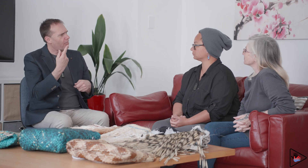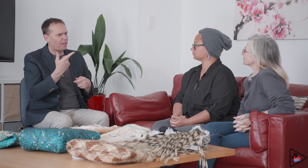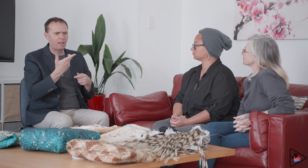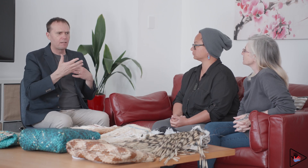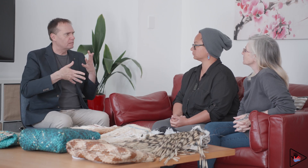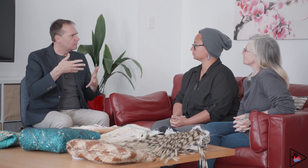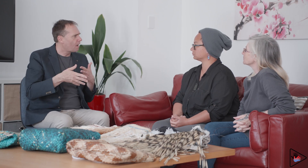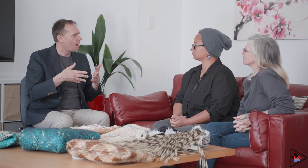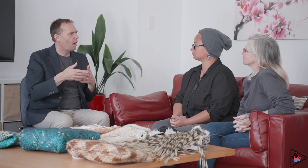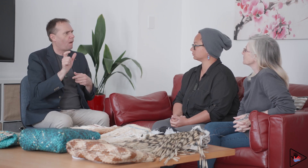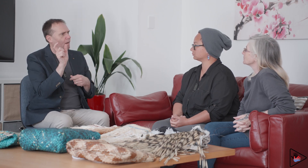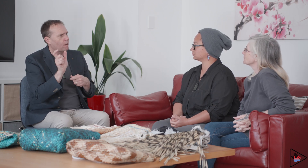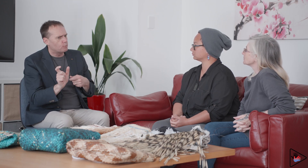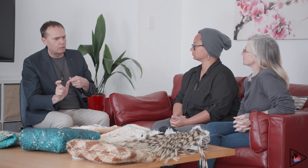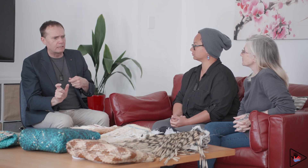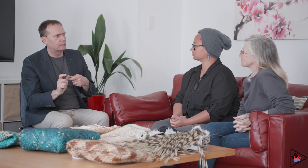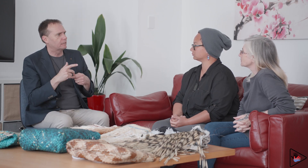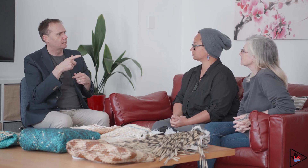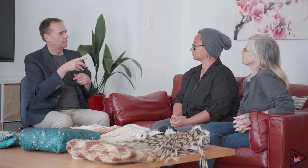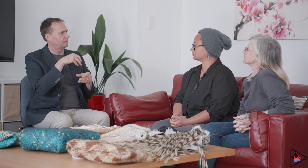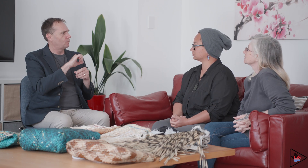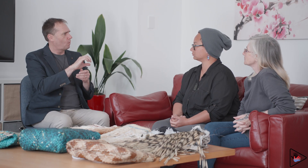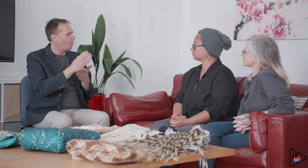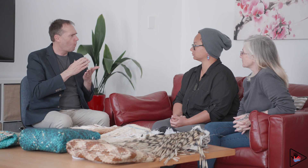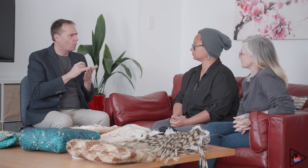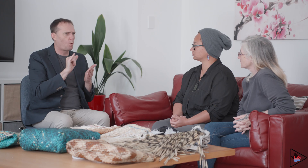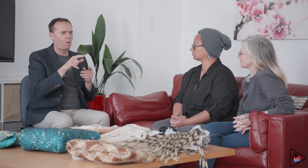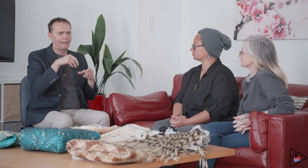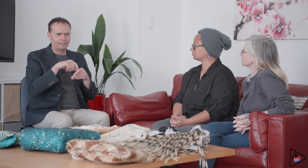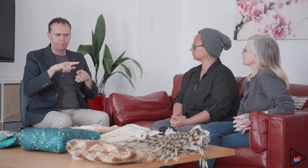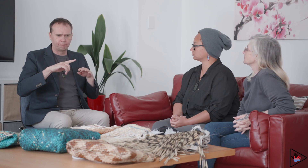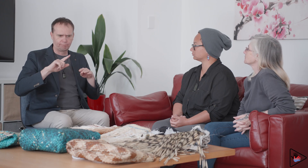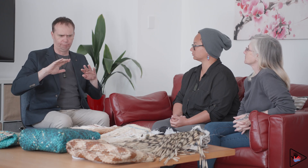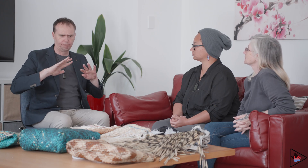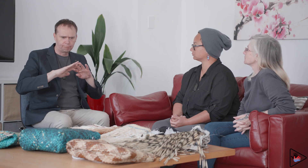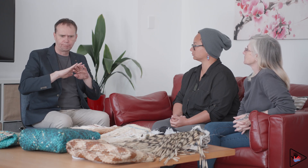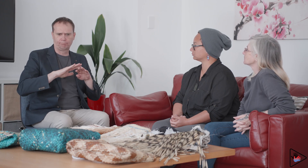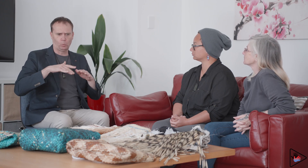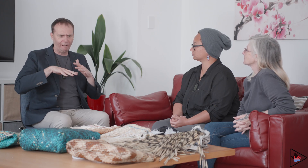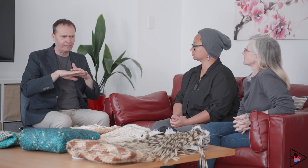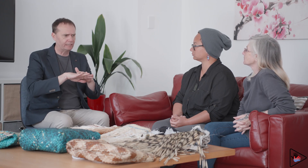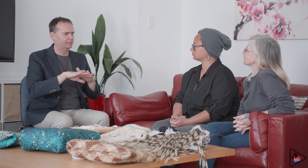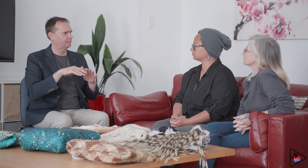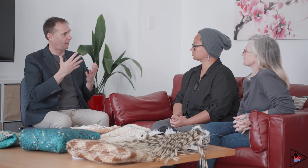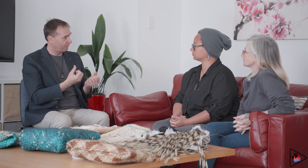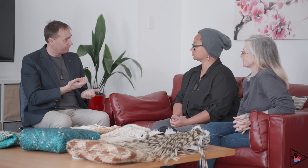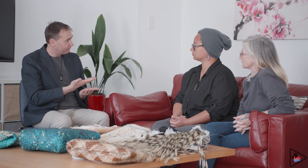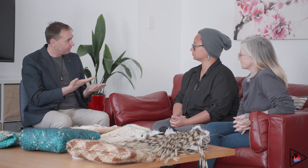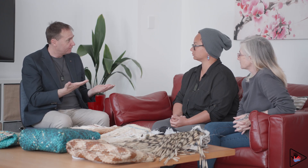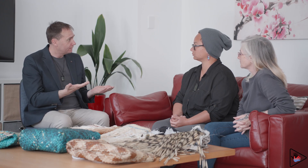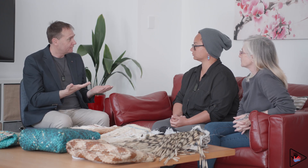So good! Do you have any other vocabulary that you've developed on your course to do with tukutuku